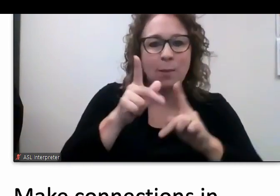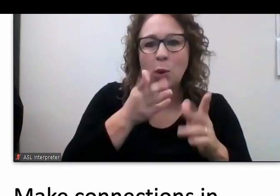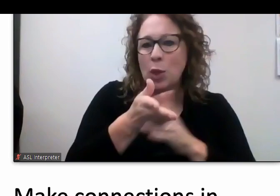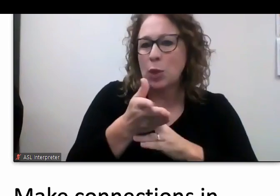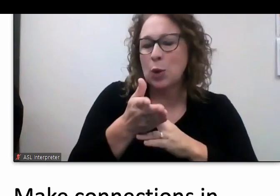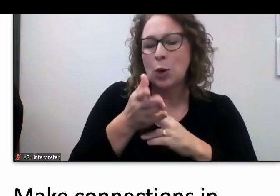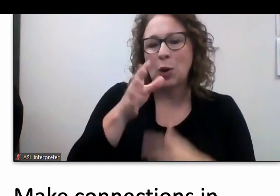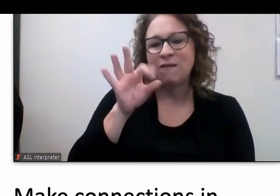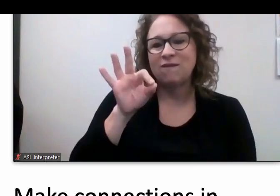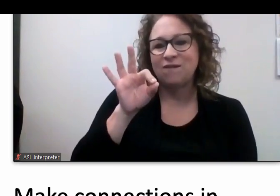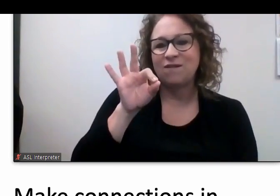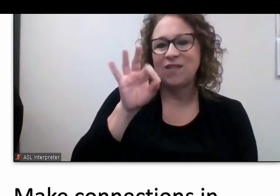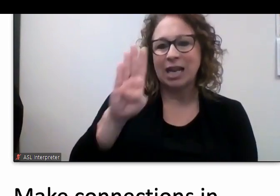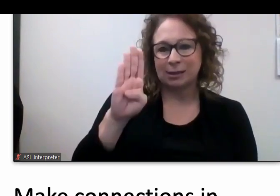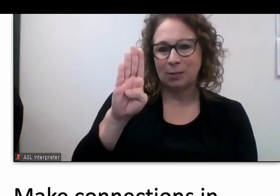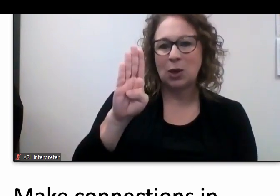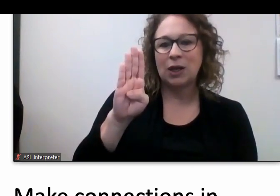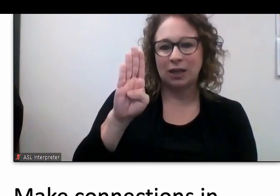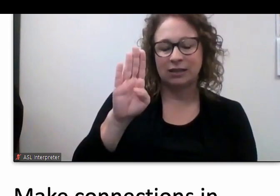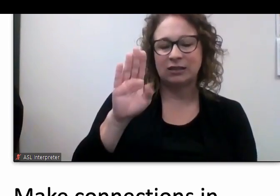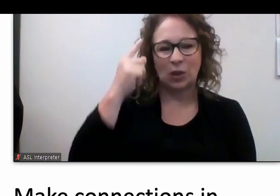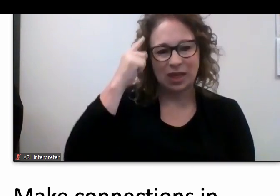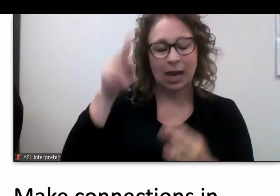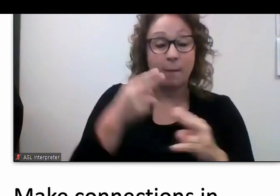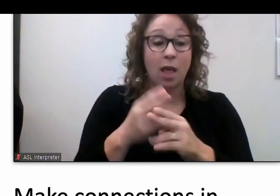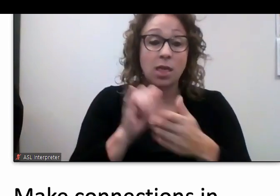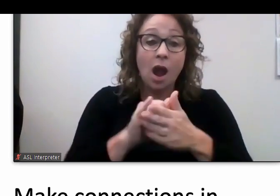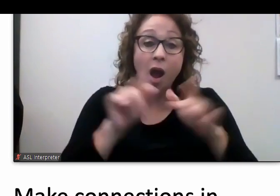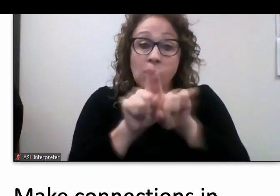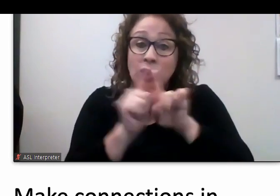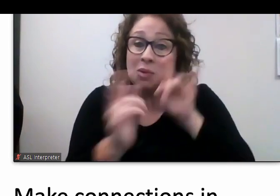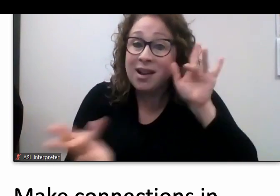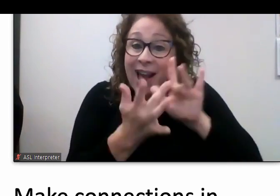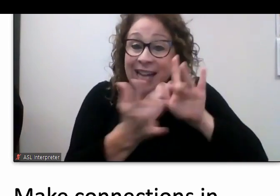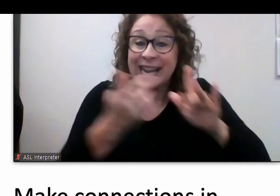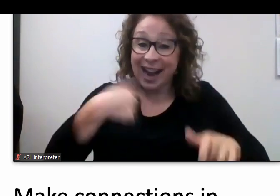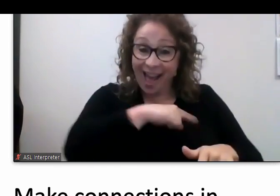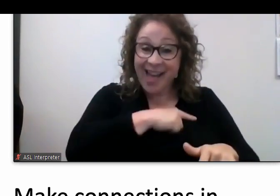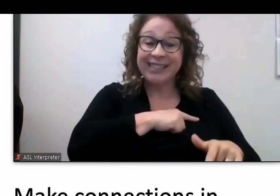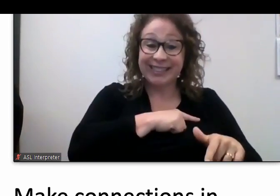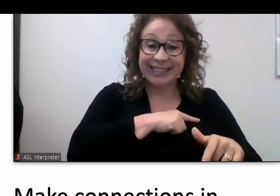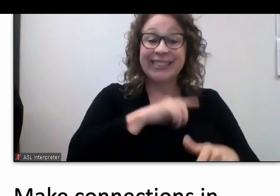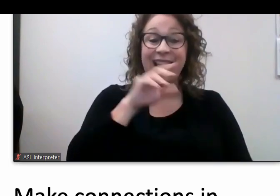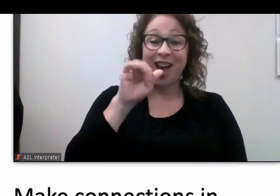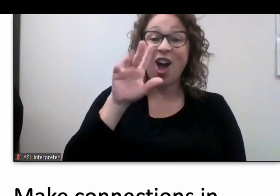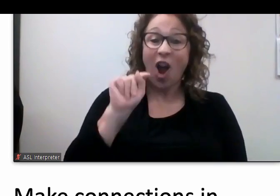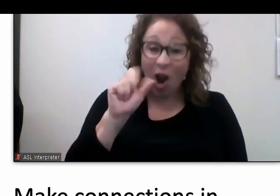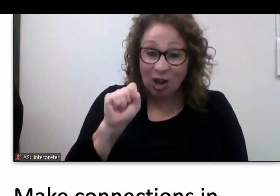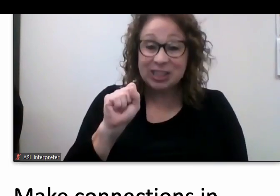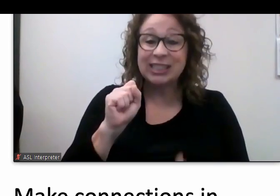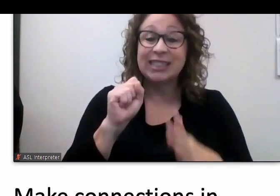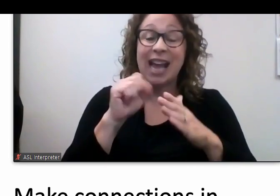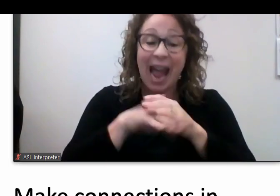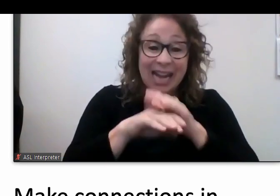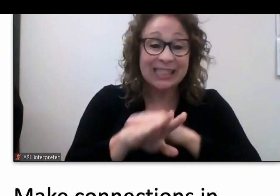So think about that. And, reach out to us, Arts Access. One of our core services is to share accessible events